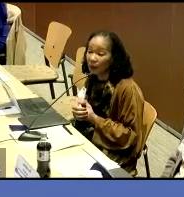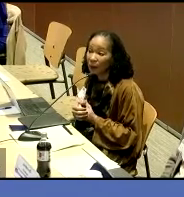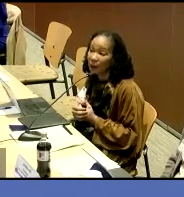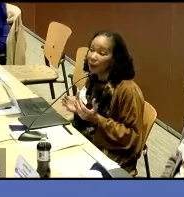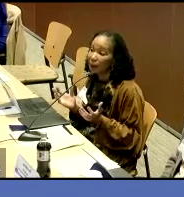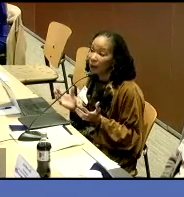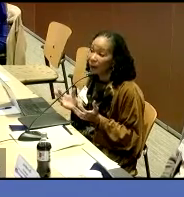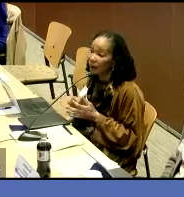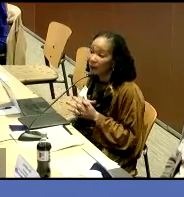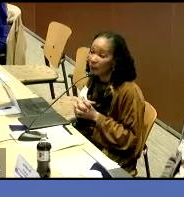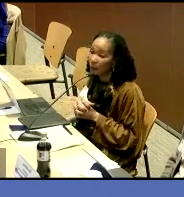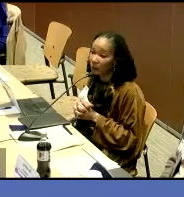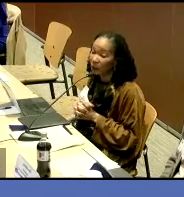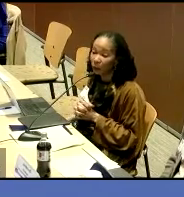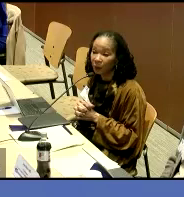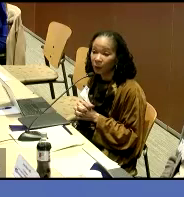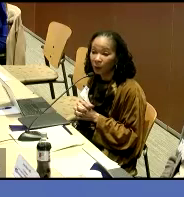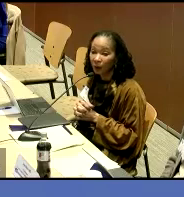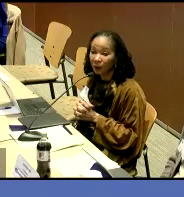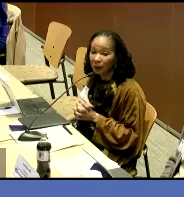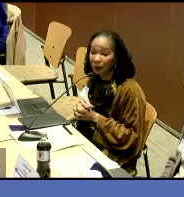So, this is great, and I'm just thrilled to be part of this.